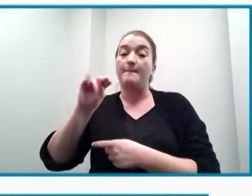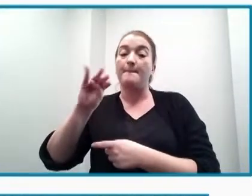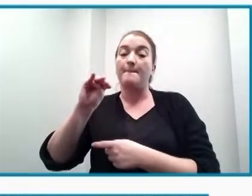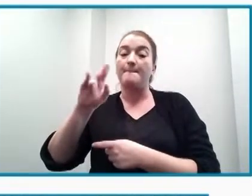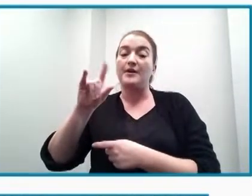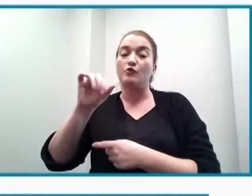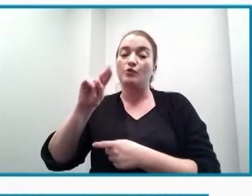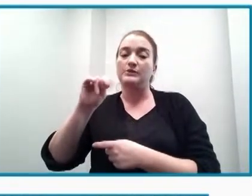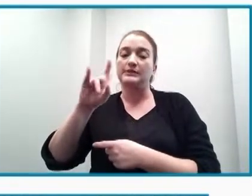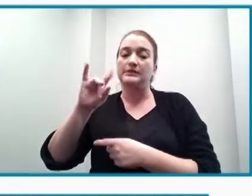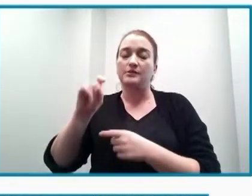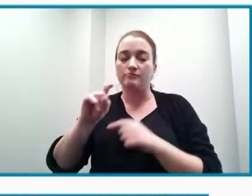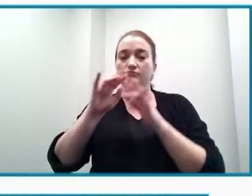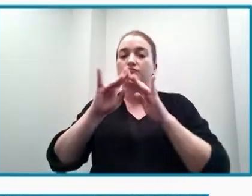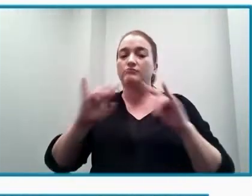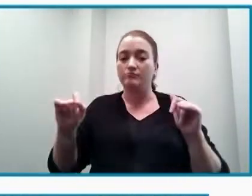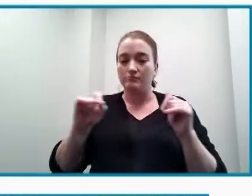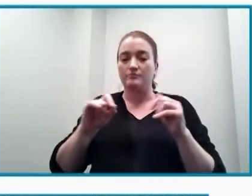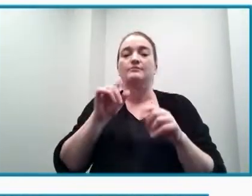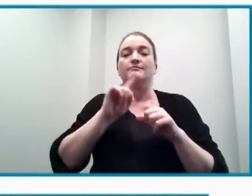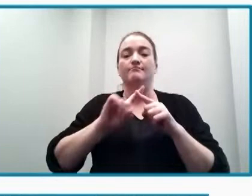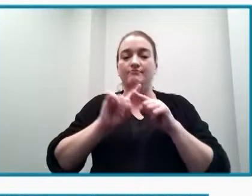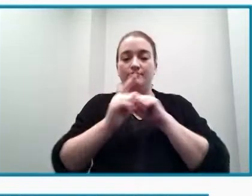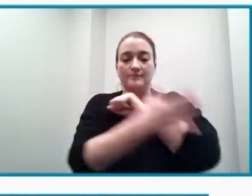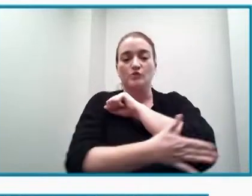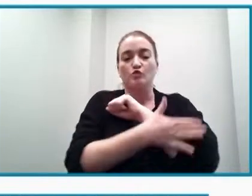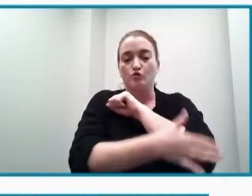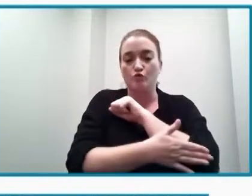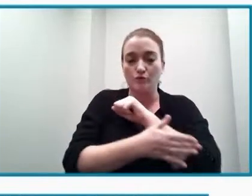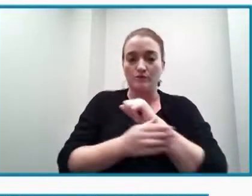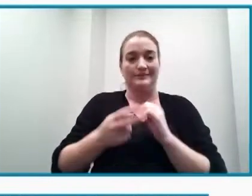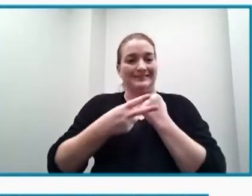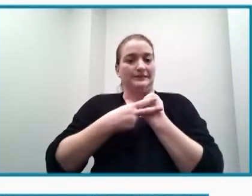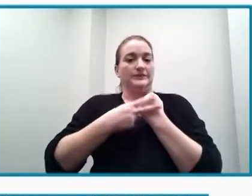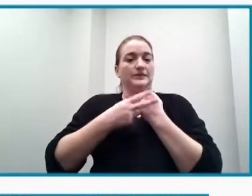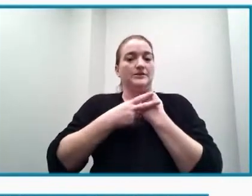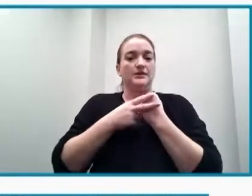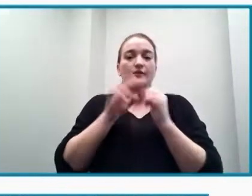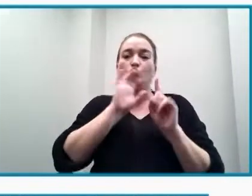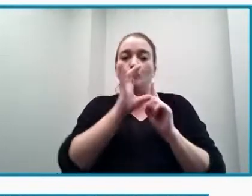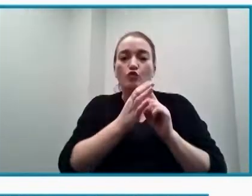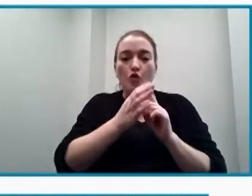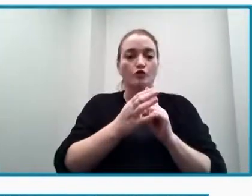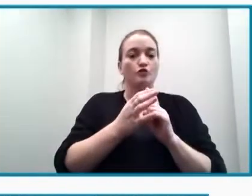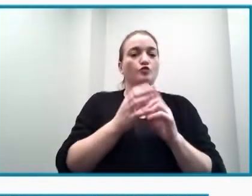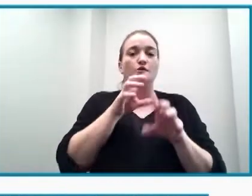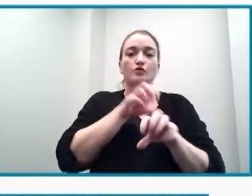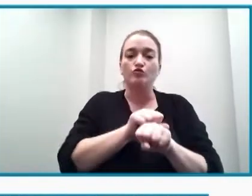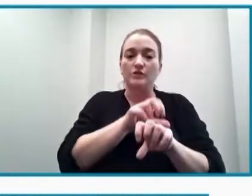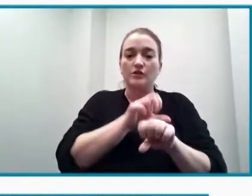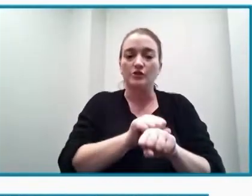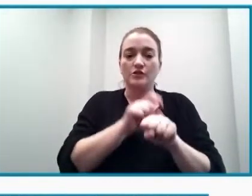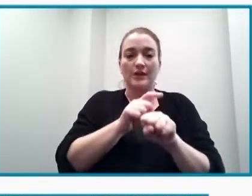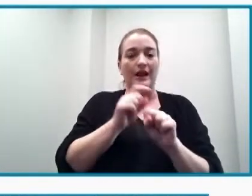social justice, preserve their cultural traditions for future generations, and educate the public about their past and present. Sakate,